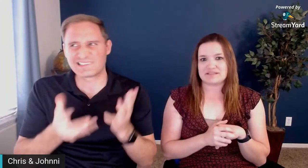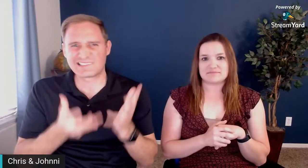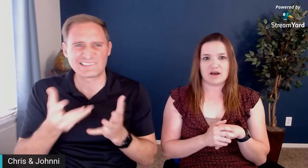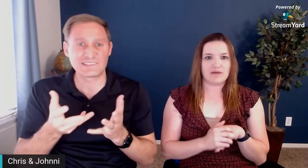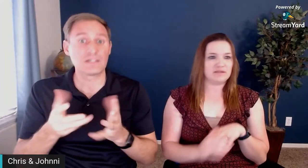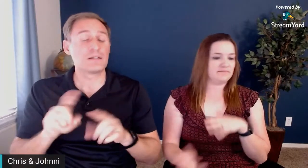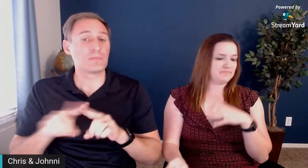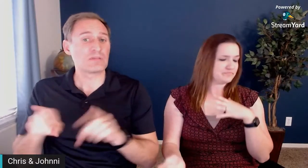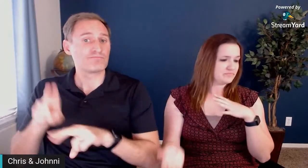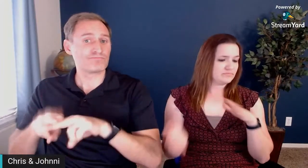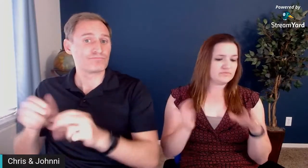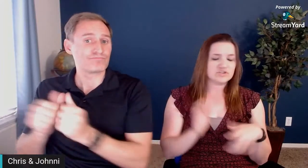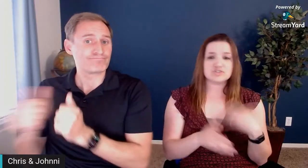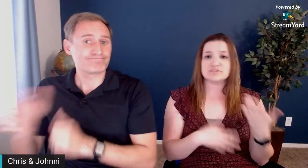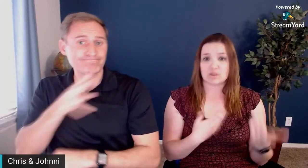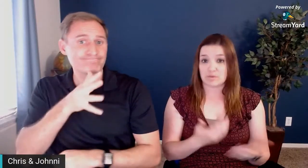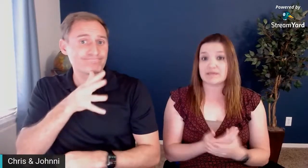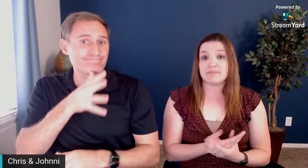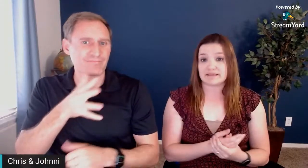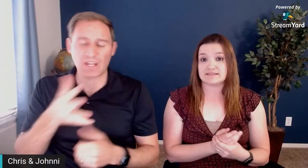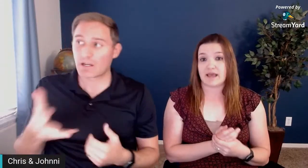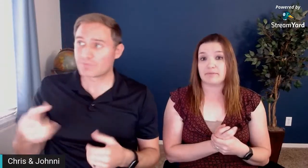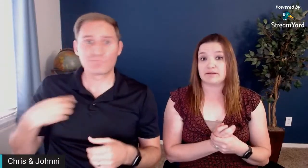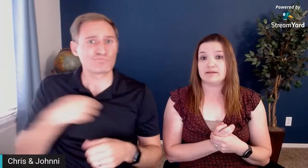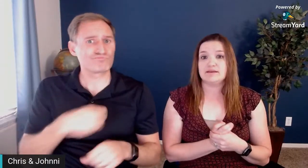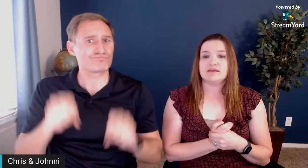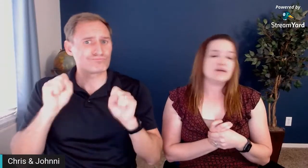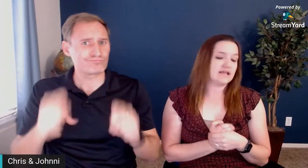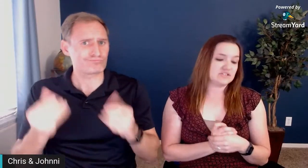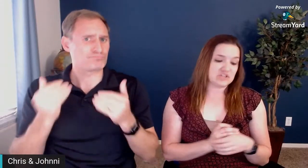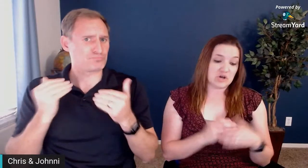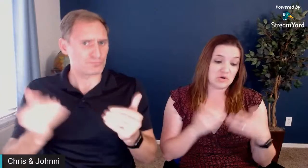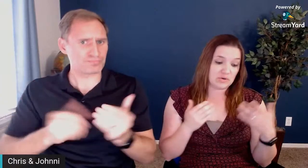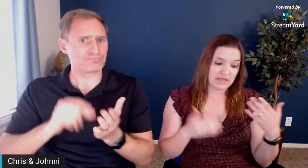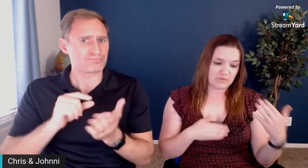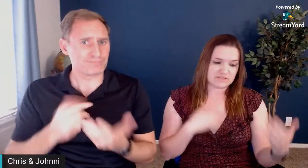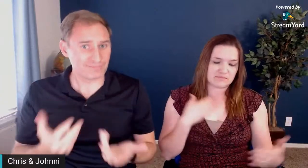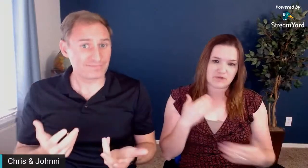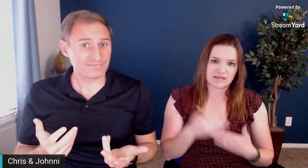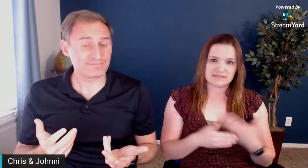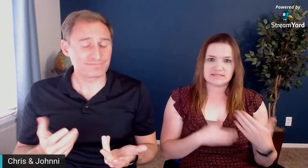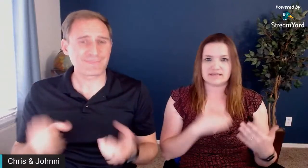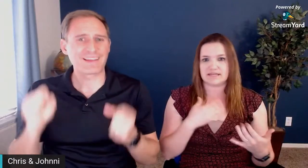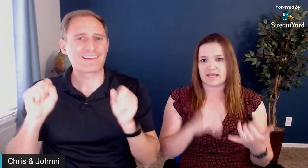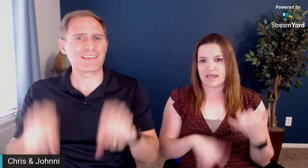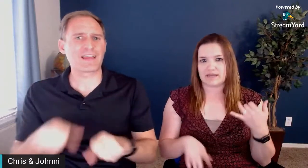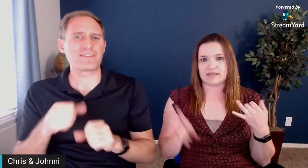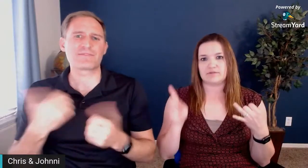with his mom and she was like we can make this happen and so it was a process getting it edited